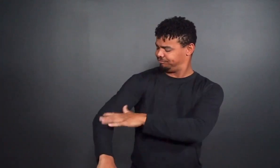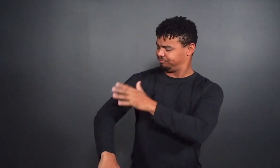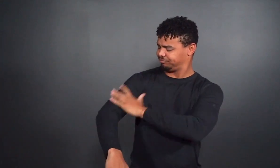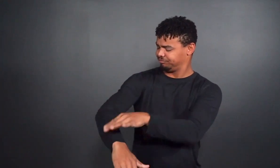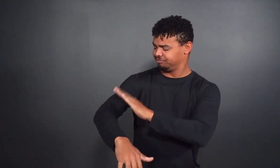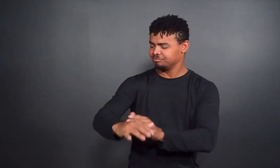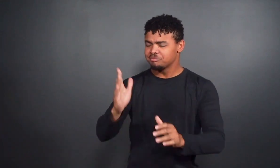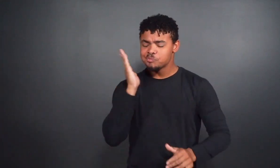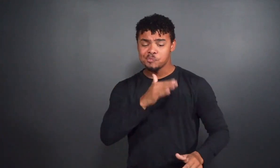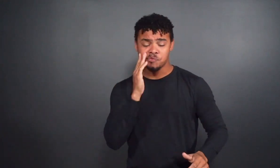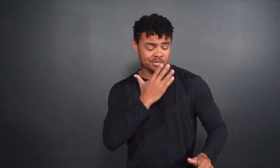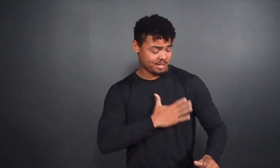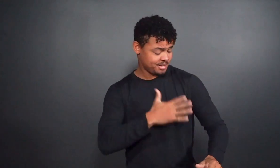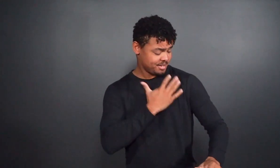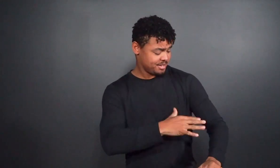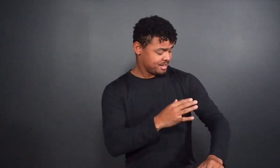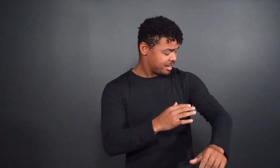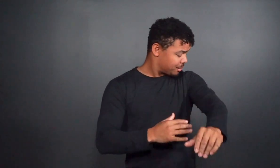SUBJECT brushes self off.